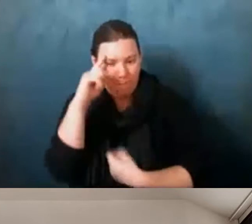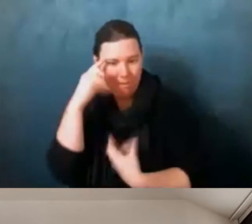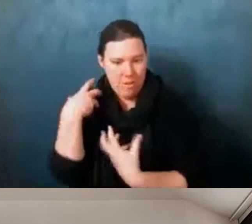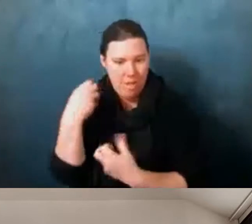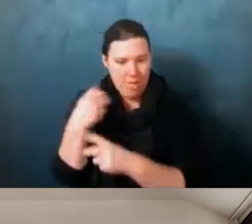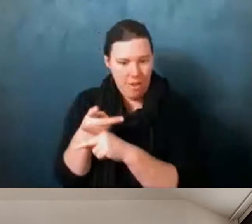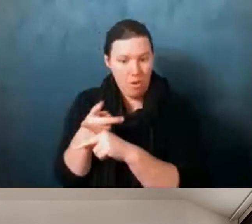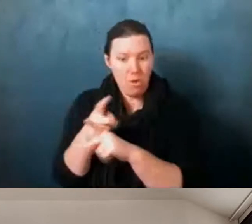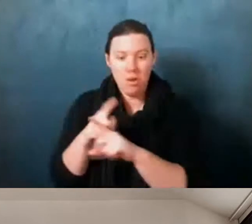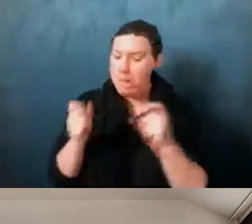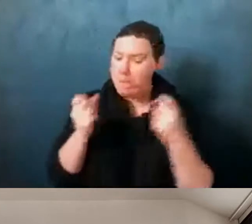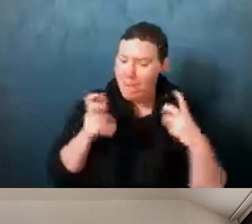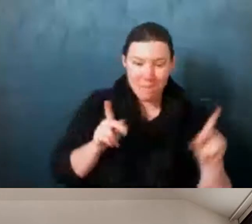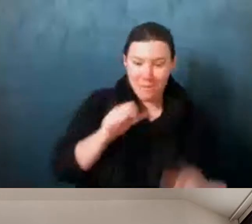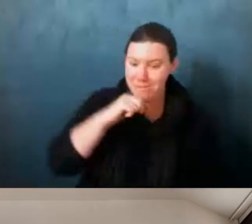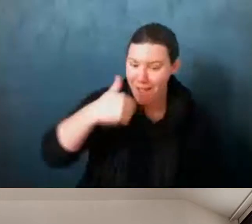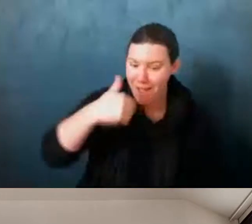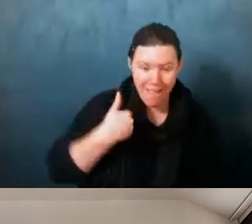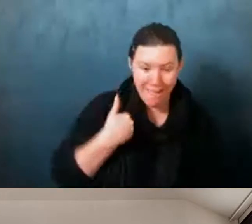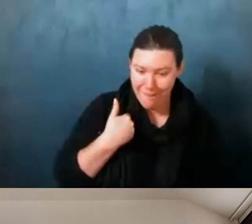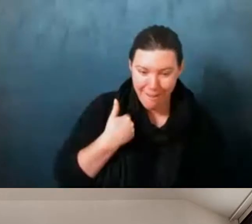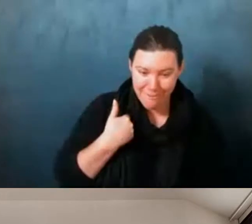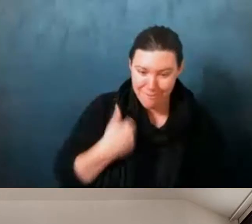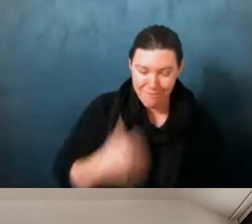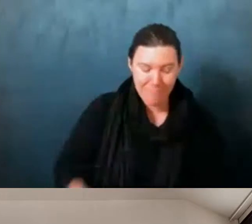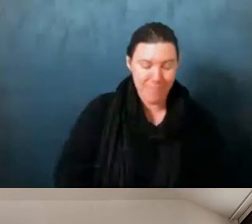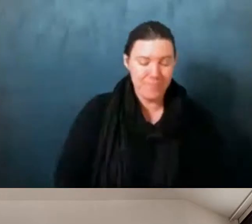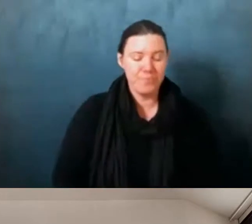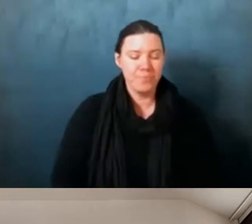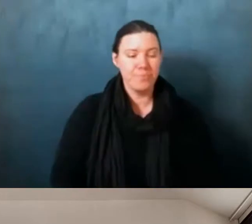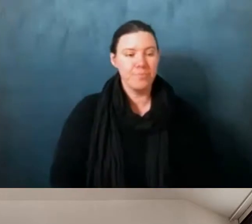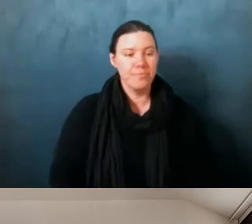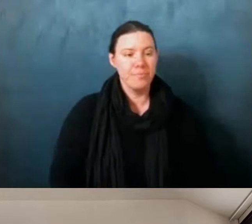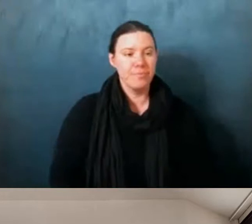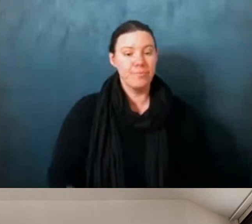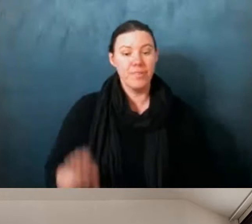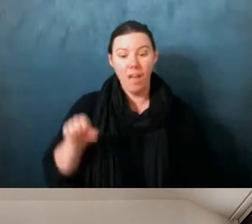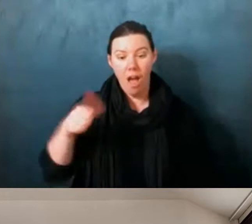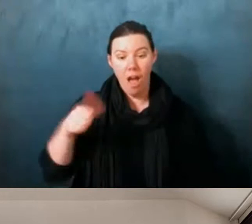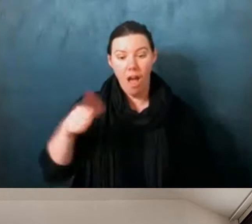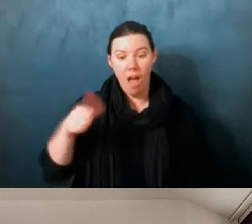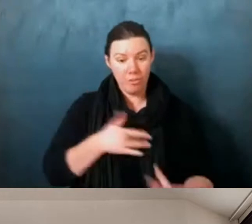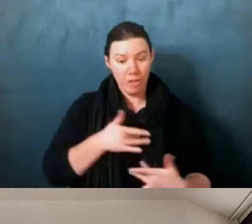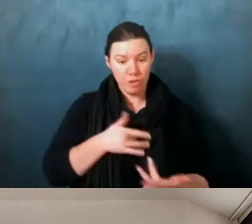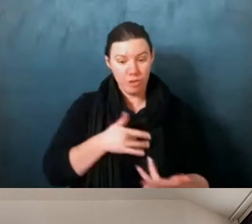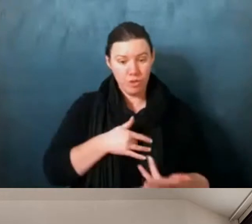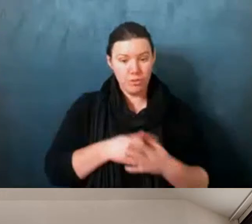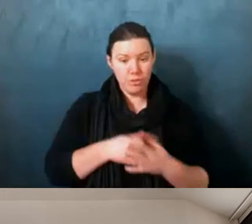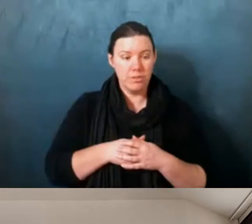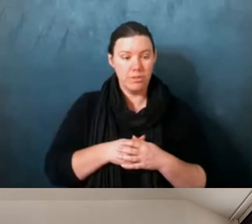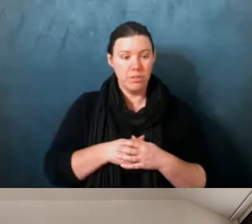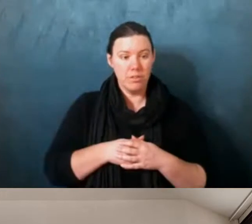And the other issue we have is that there are a lot of roadblocks put in place,